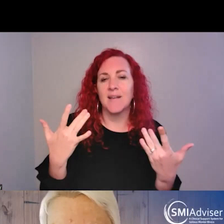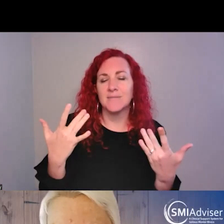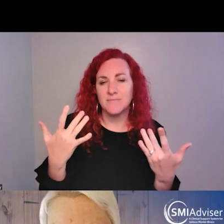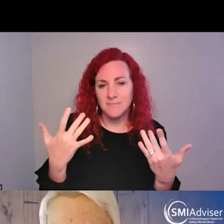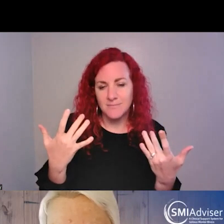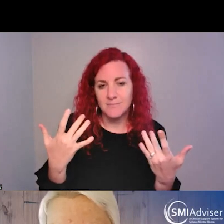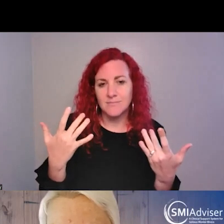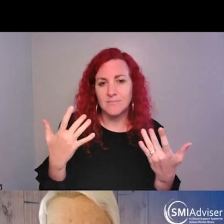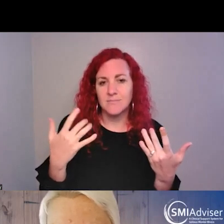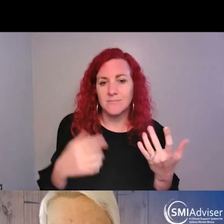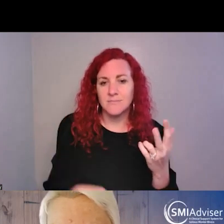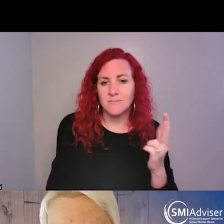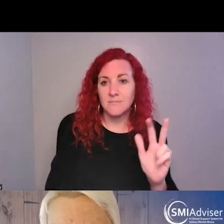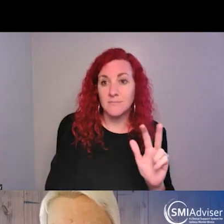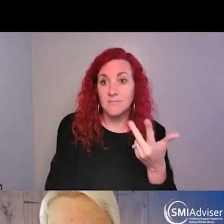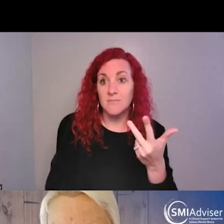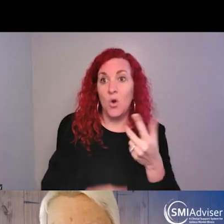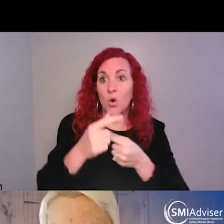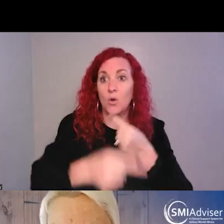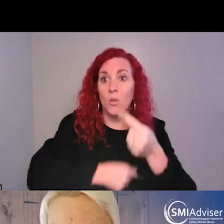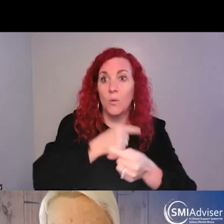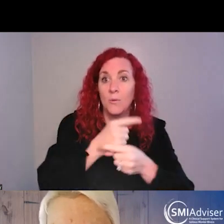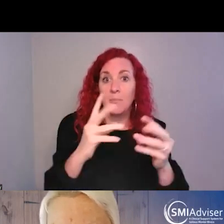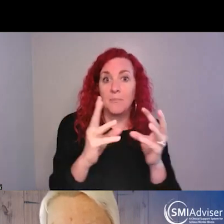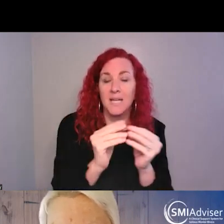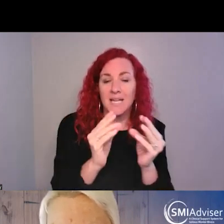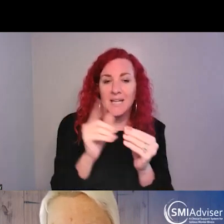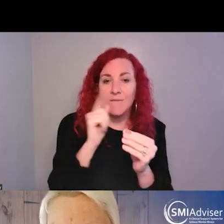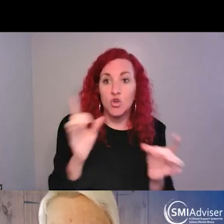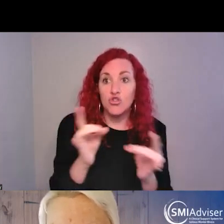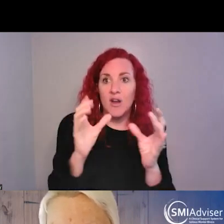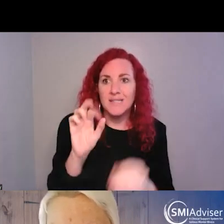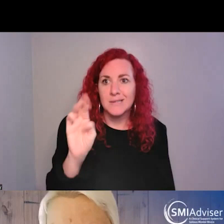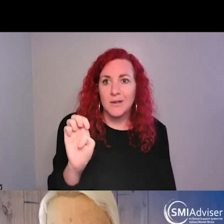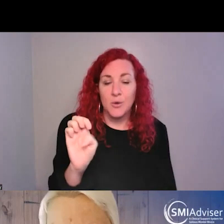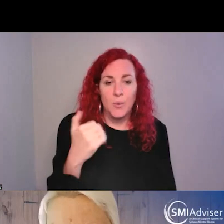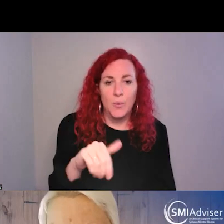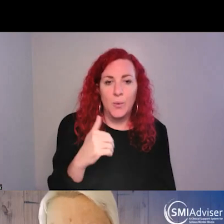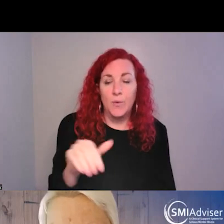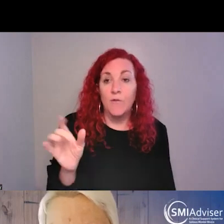THIRD GLOBAL MEETING FOR CRISIS CARE. THIS IS AN OPPORTUNITY FOR CRISIS JAM IN PERSON.